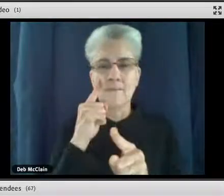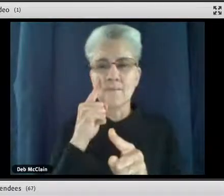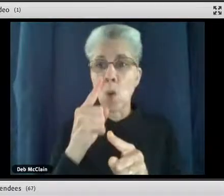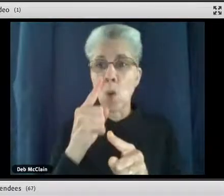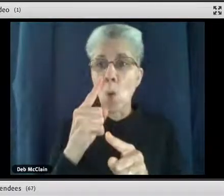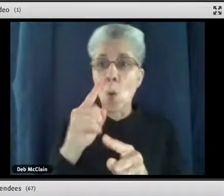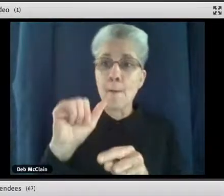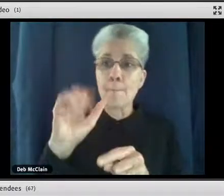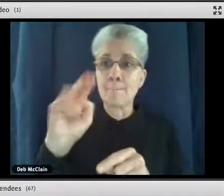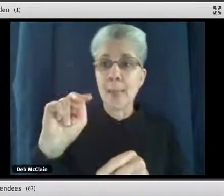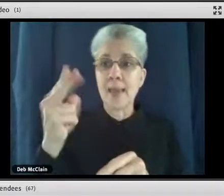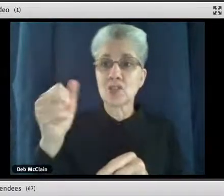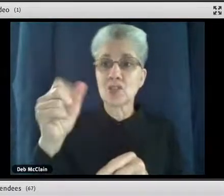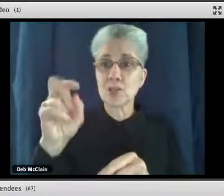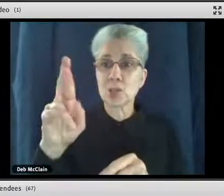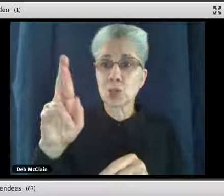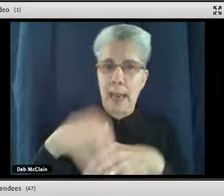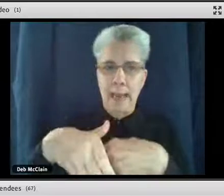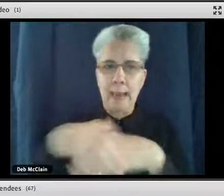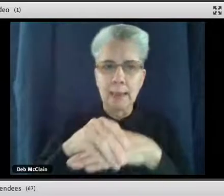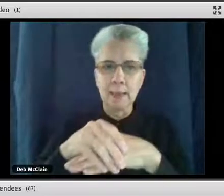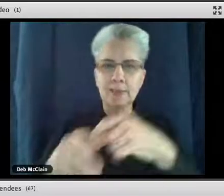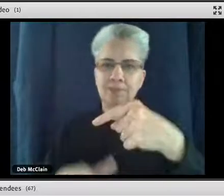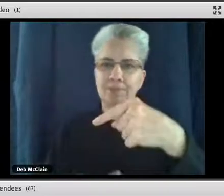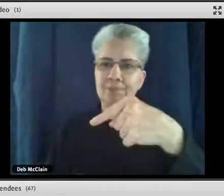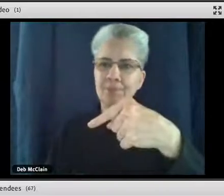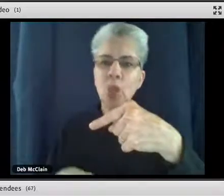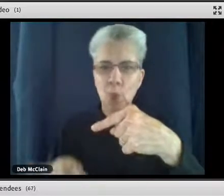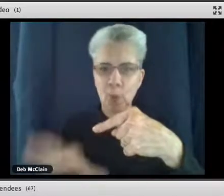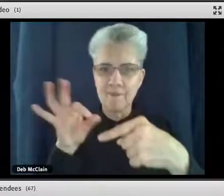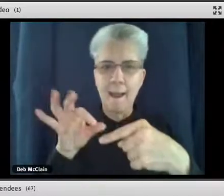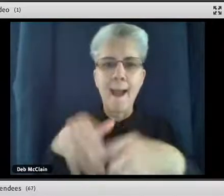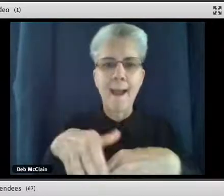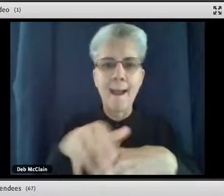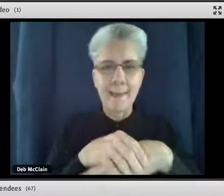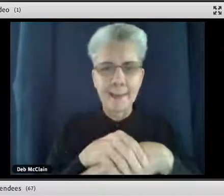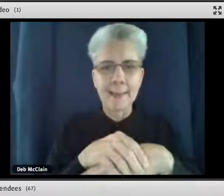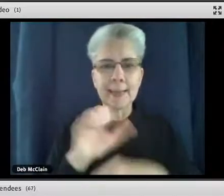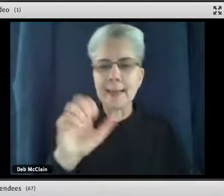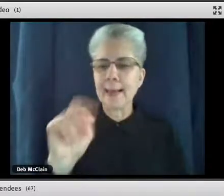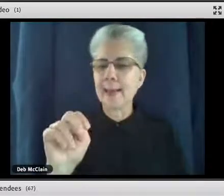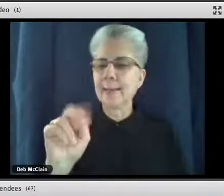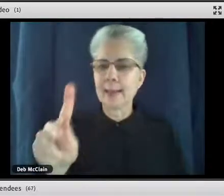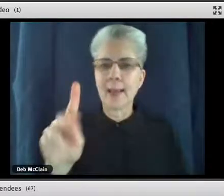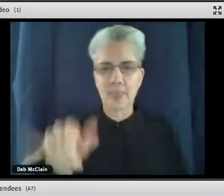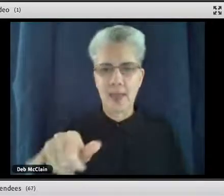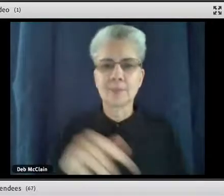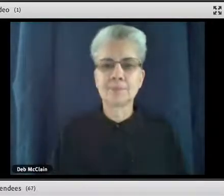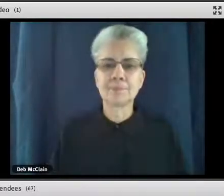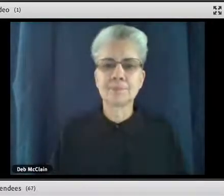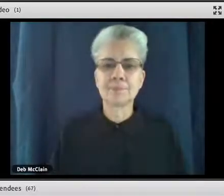Okay, so the last one, like if it was published in Manchester, England, you find England, okay.